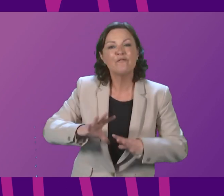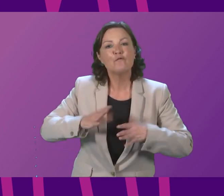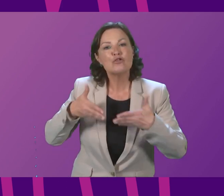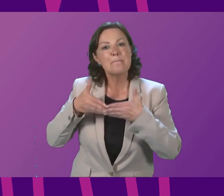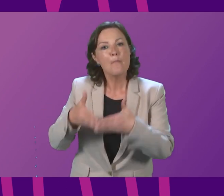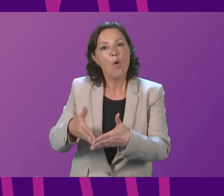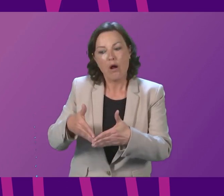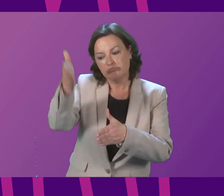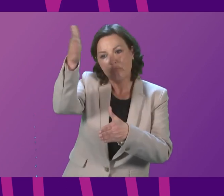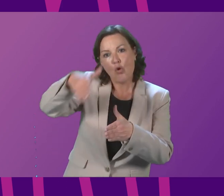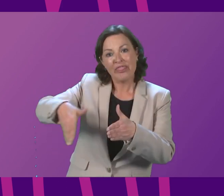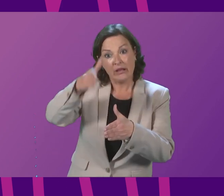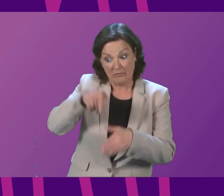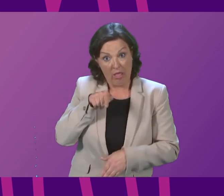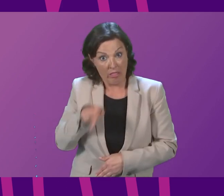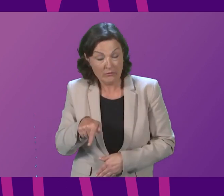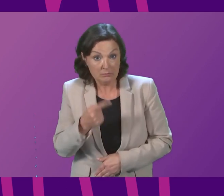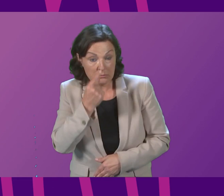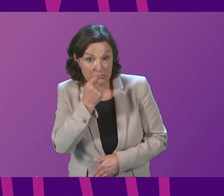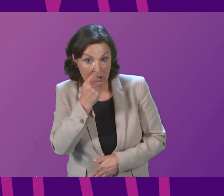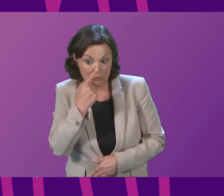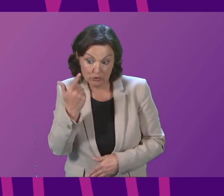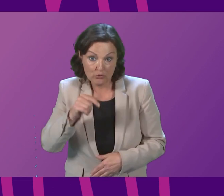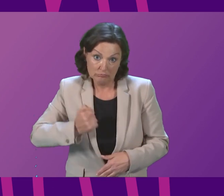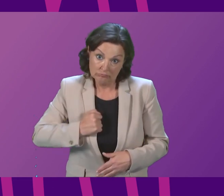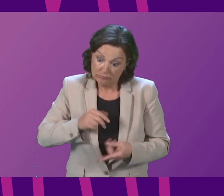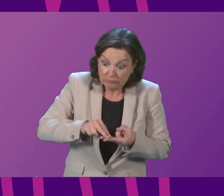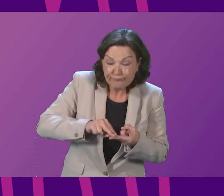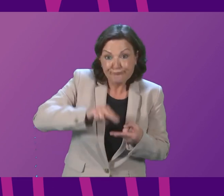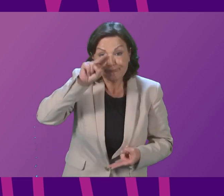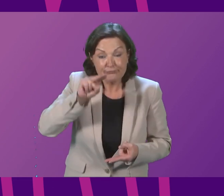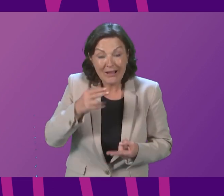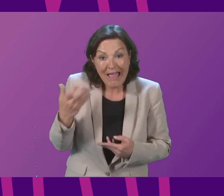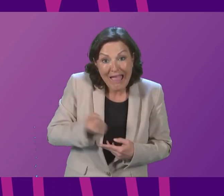That bid has the potential to boost gross value added income by £7.5 billion, bring